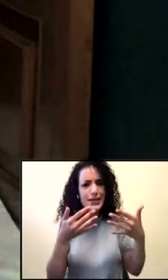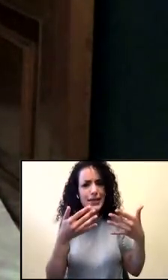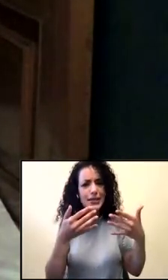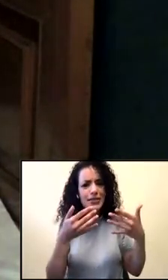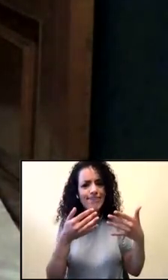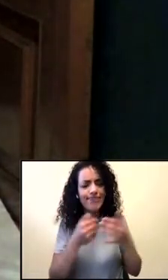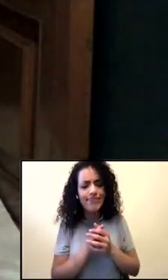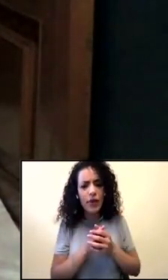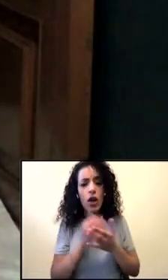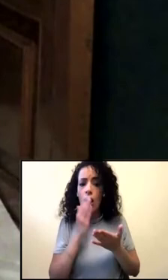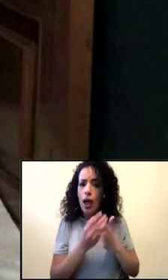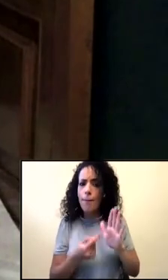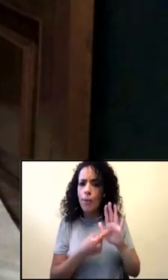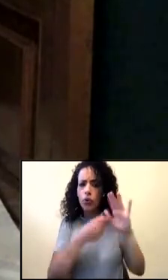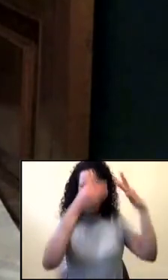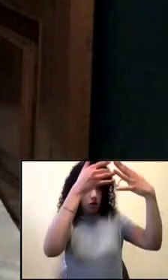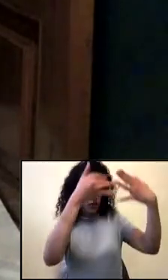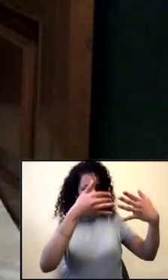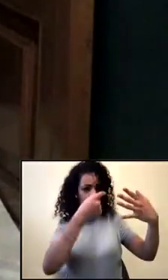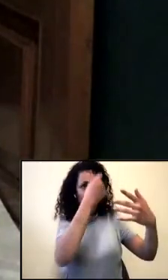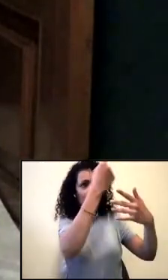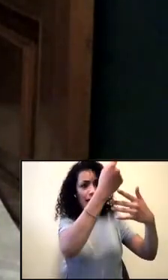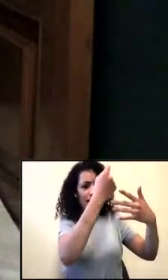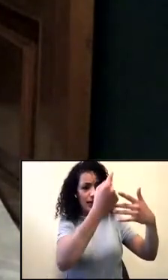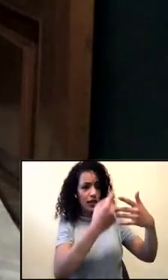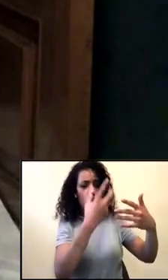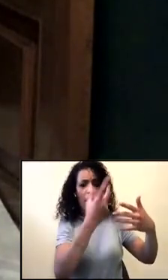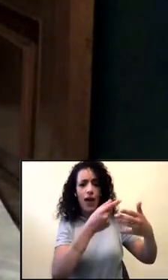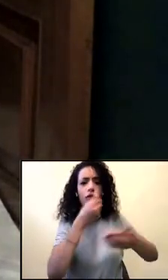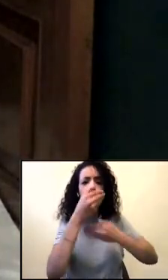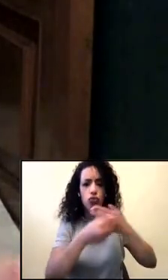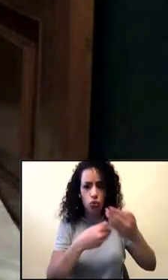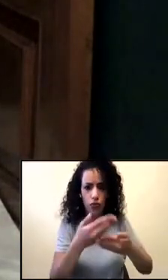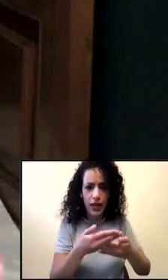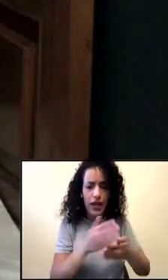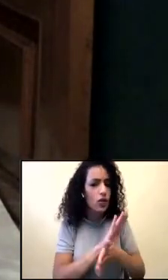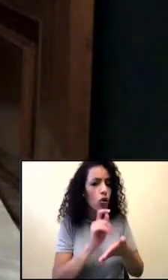is a story, and that's all history. It's not journalism, it's the penetration of human memory.